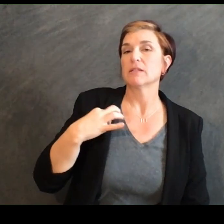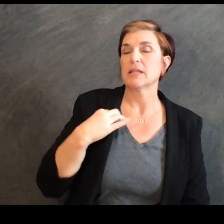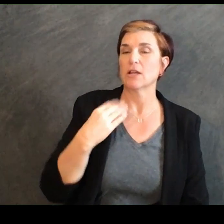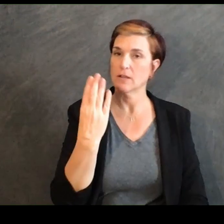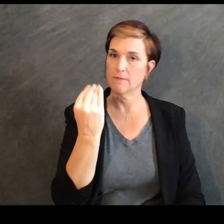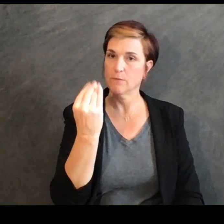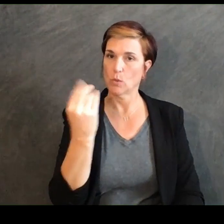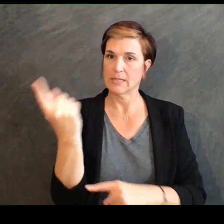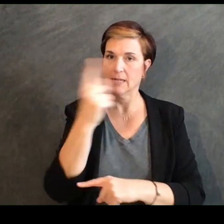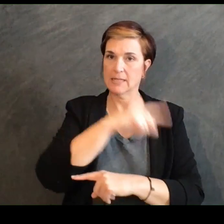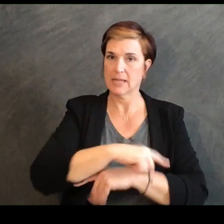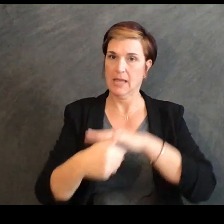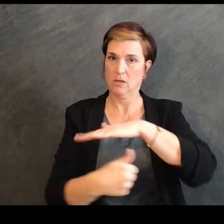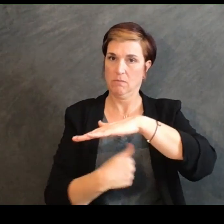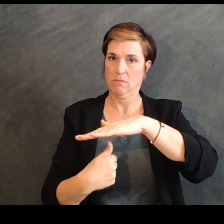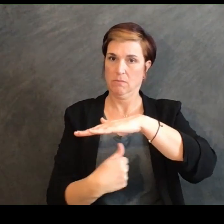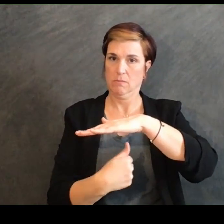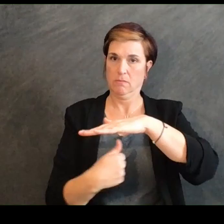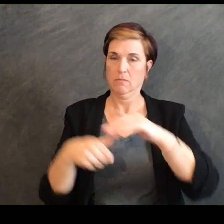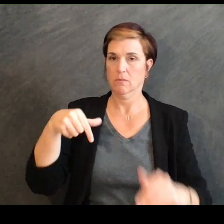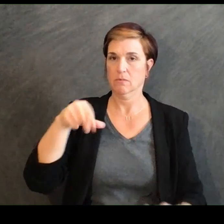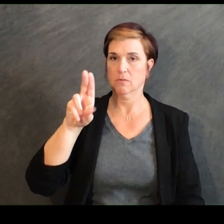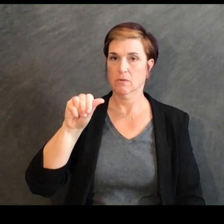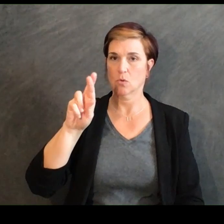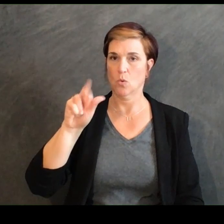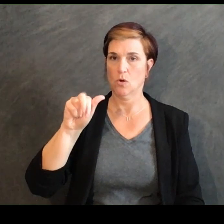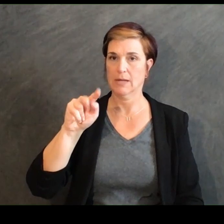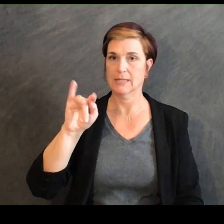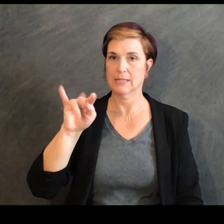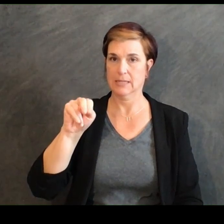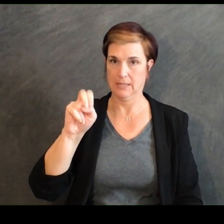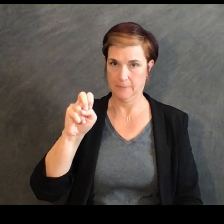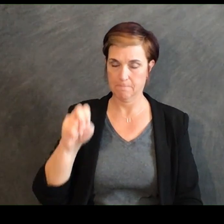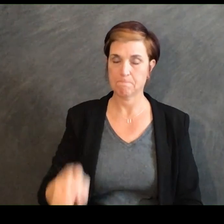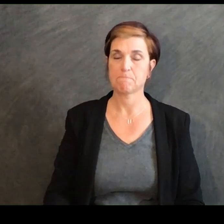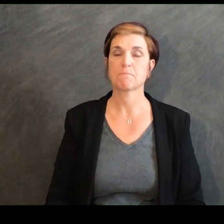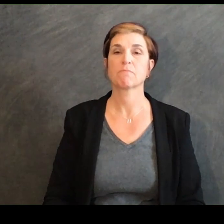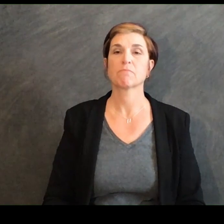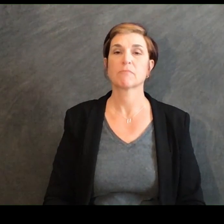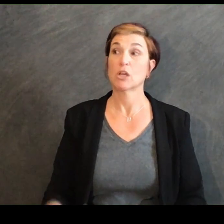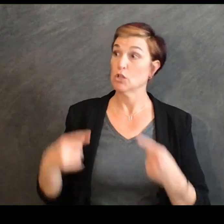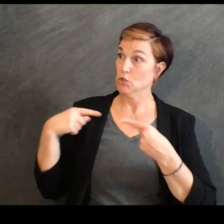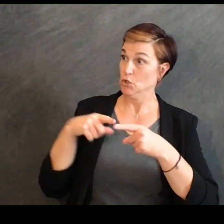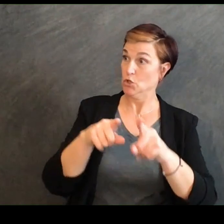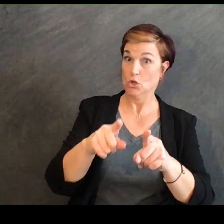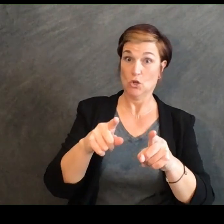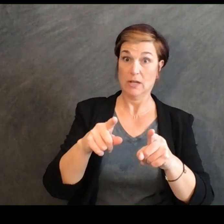throughout this process mr. president you put the health of America first but